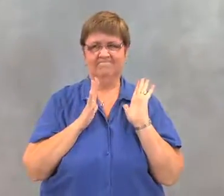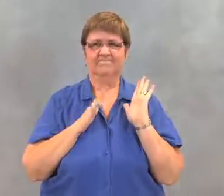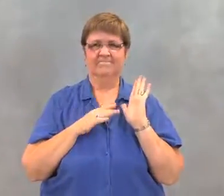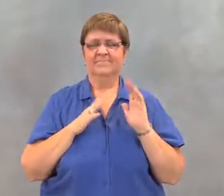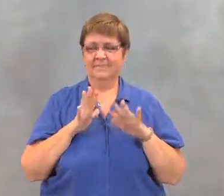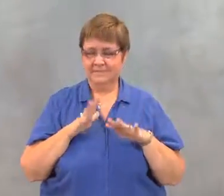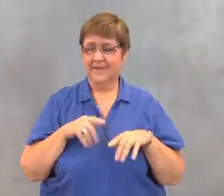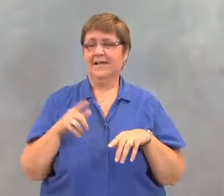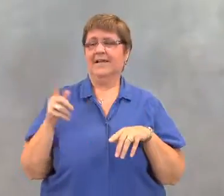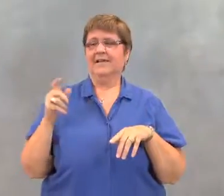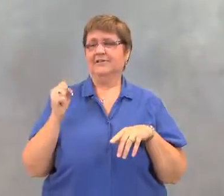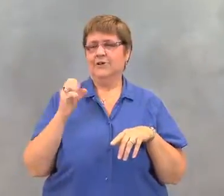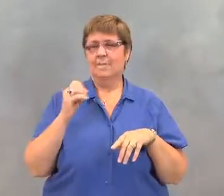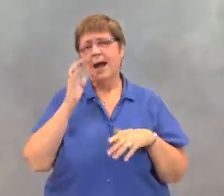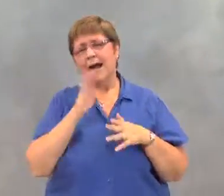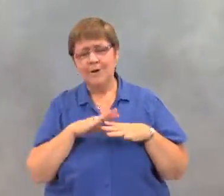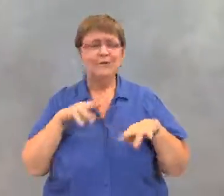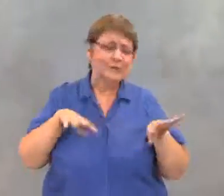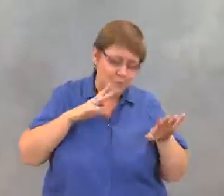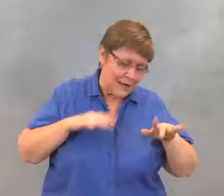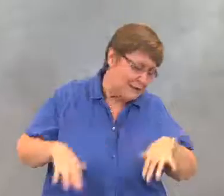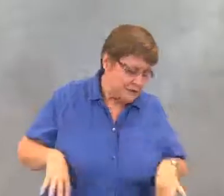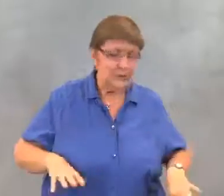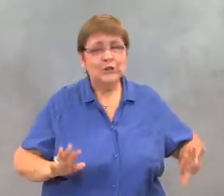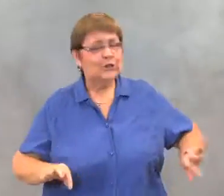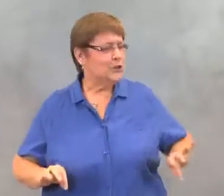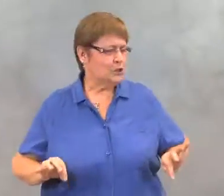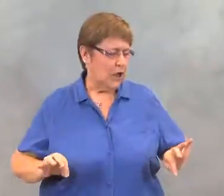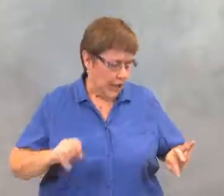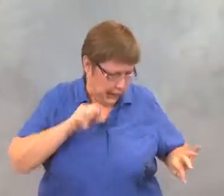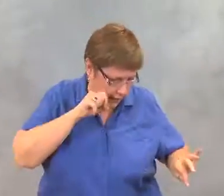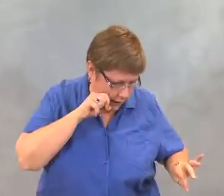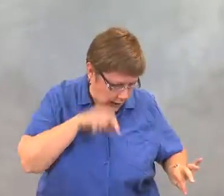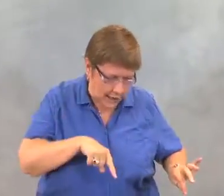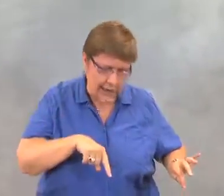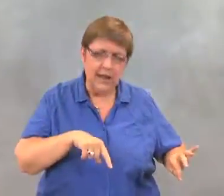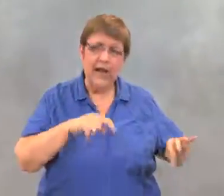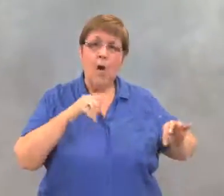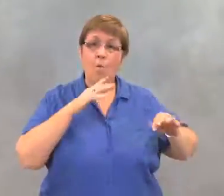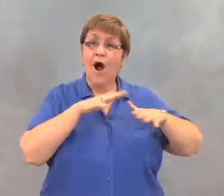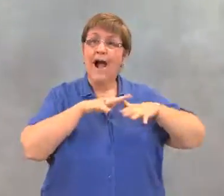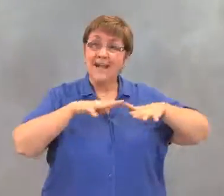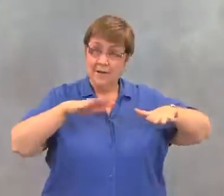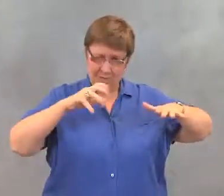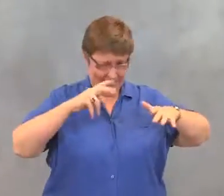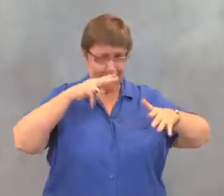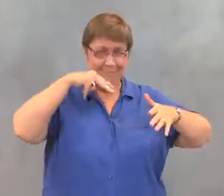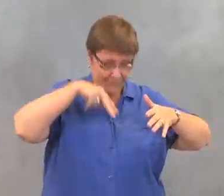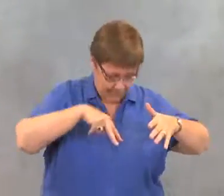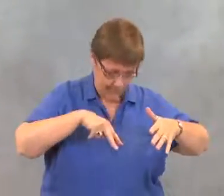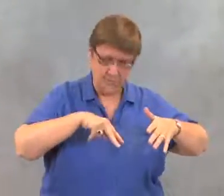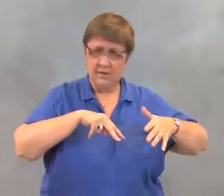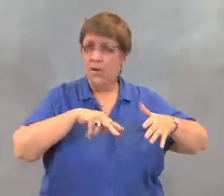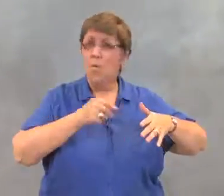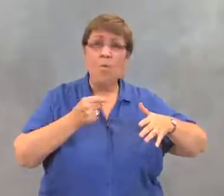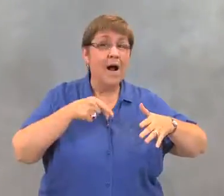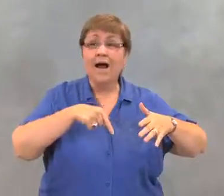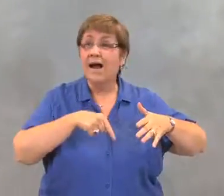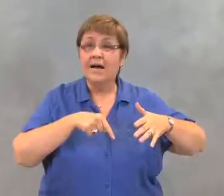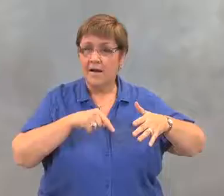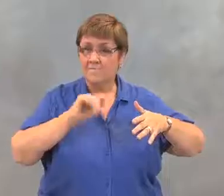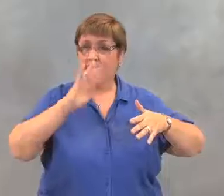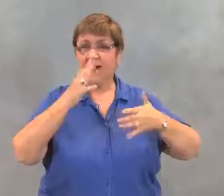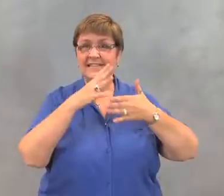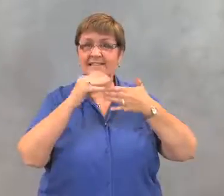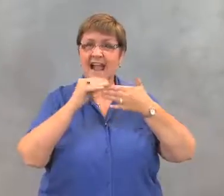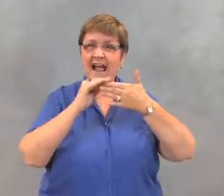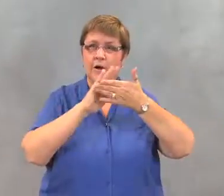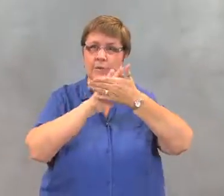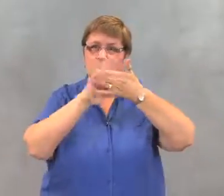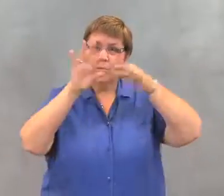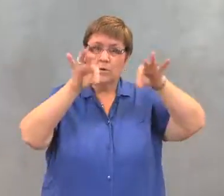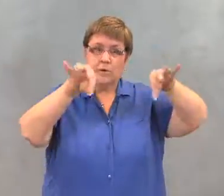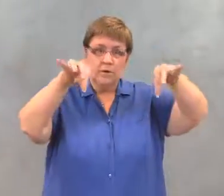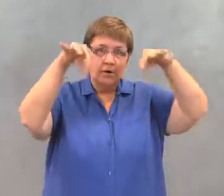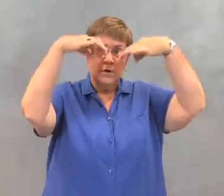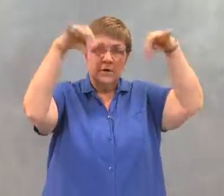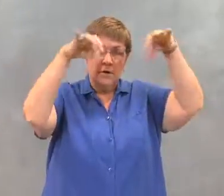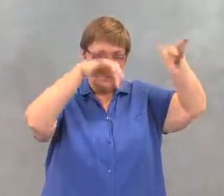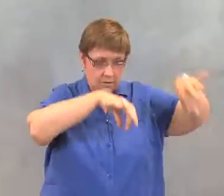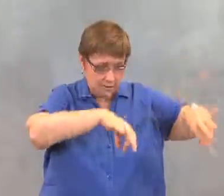My husband was out there in the water,